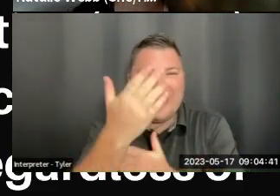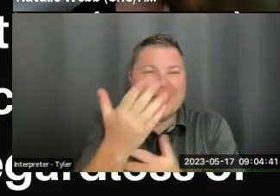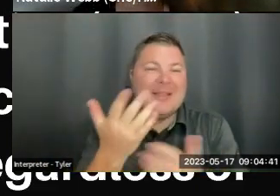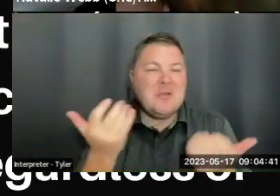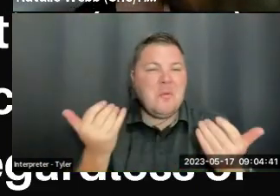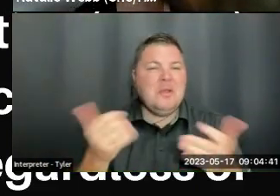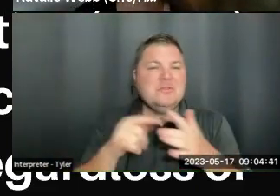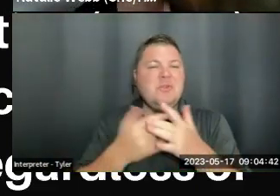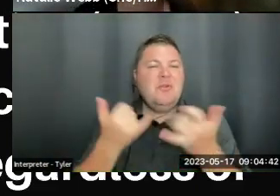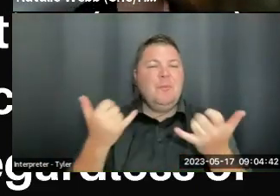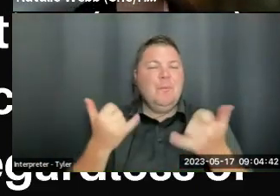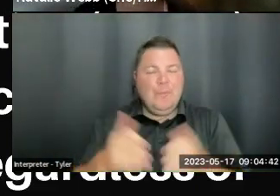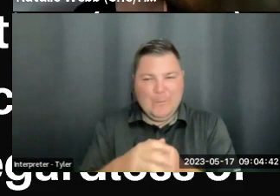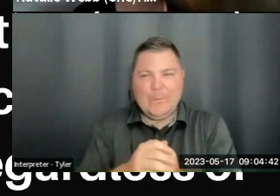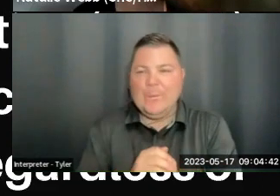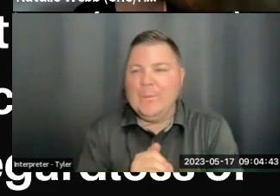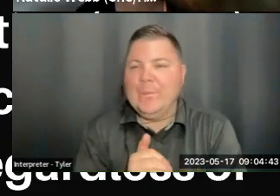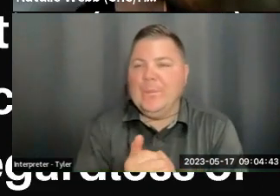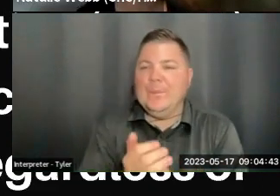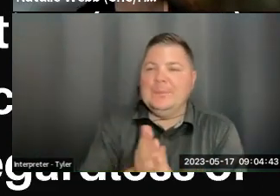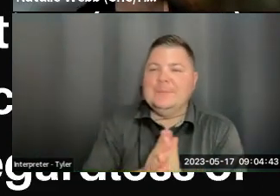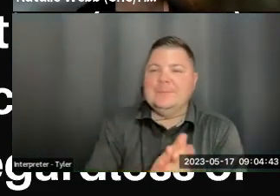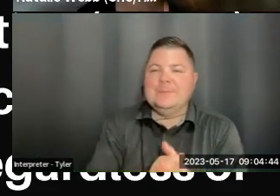Good morning, everyone.